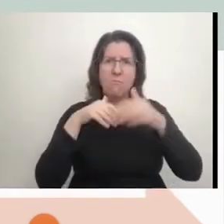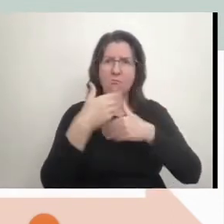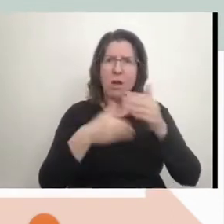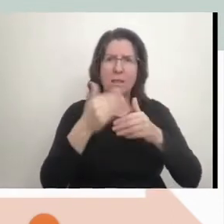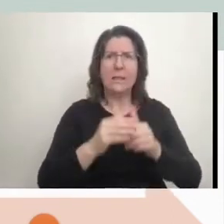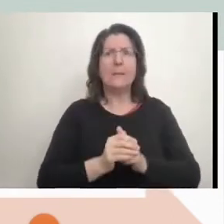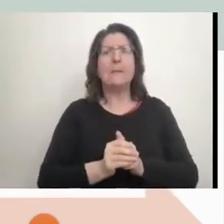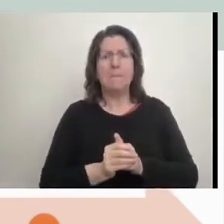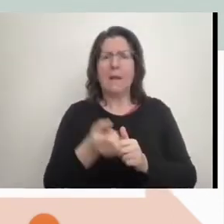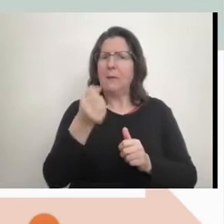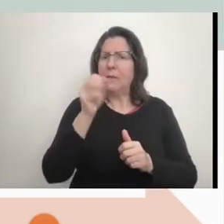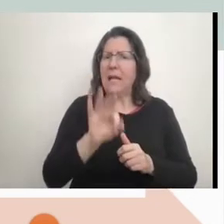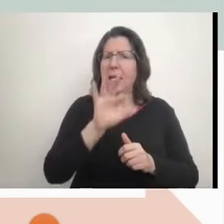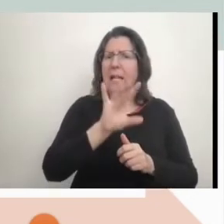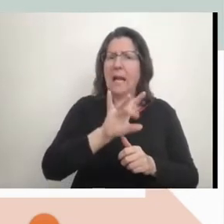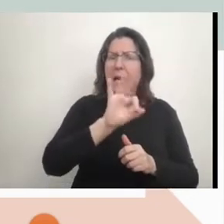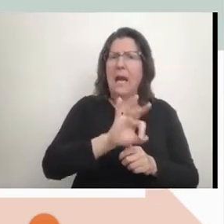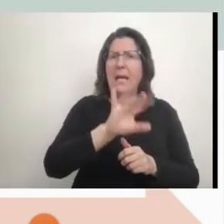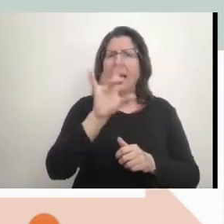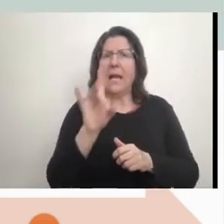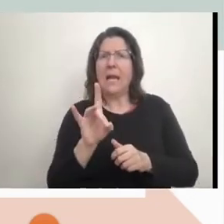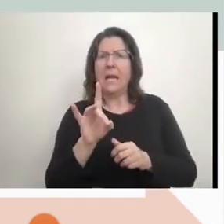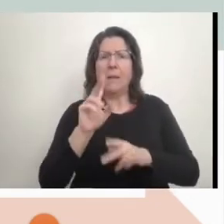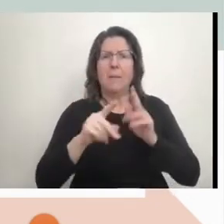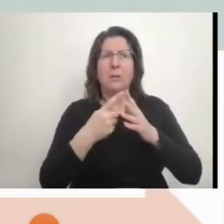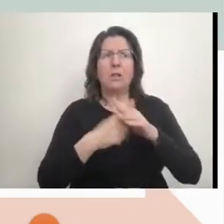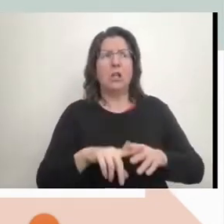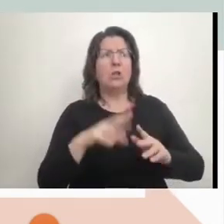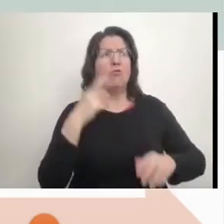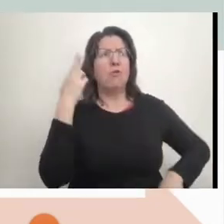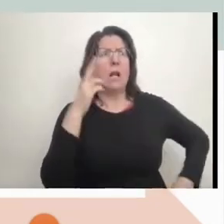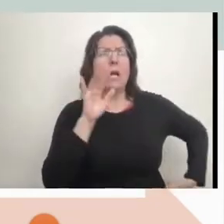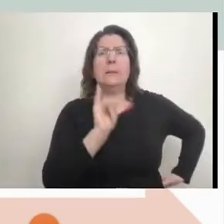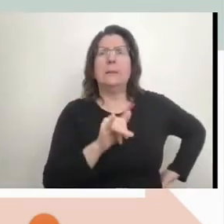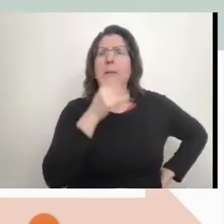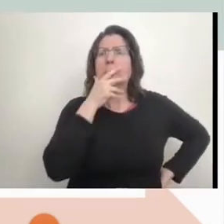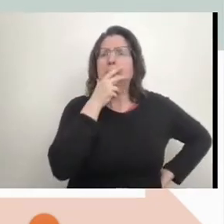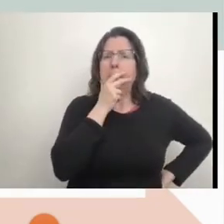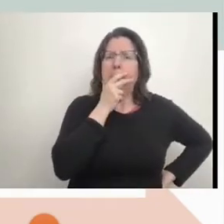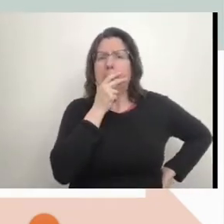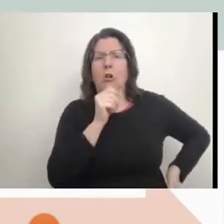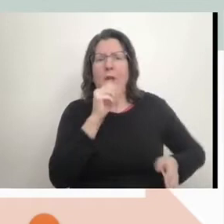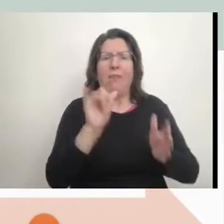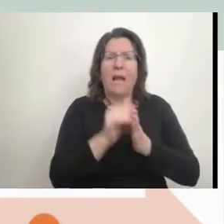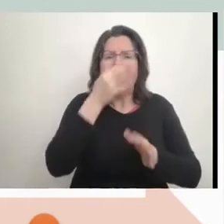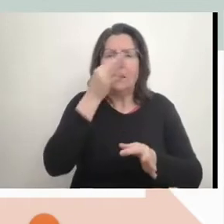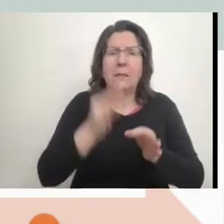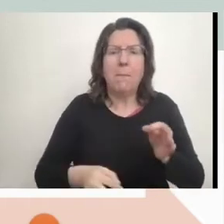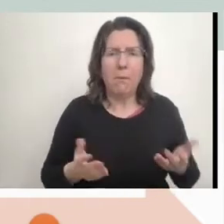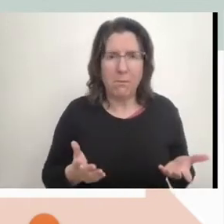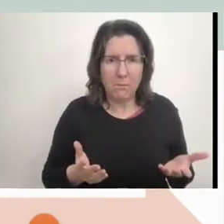Research published in 1998 looking at the success of using traditional EAL strategies in deaf education and concluded . . .